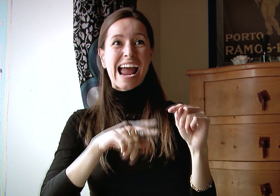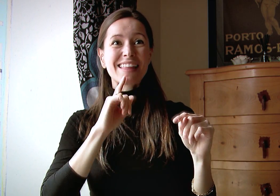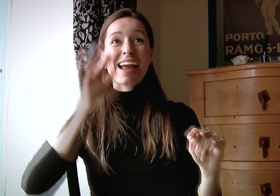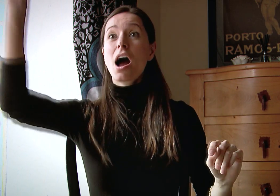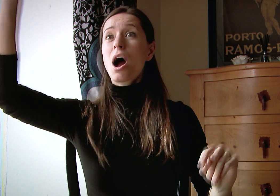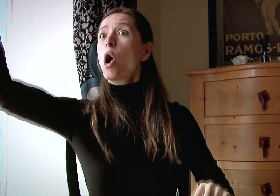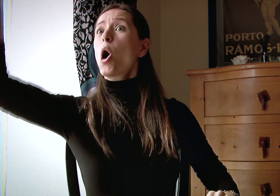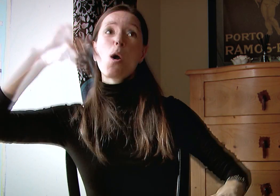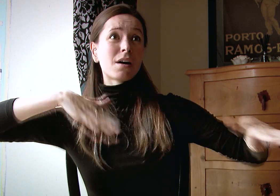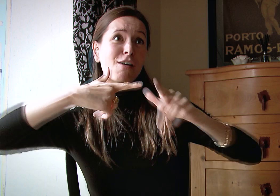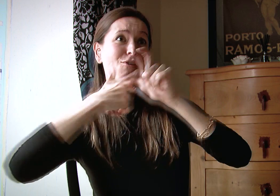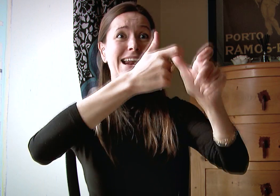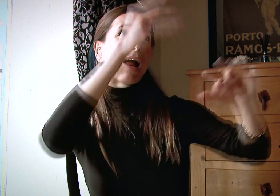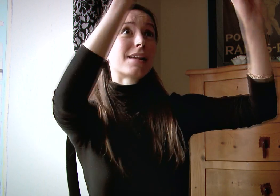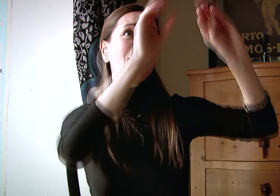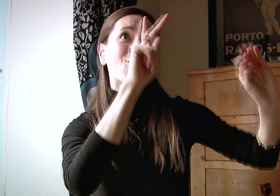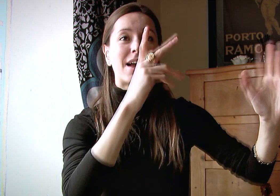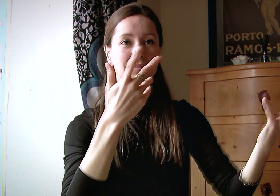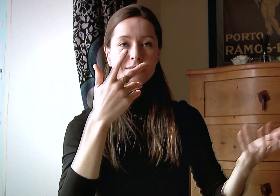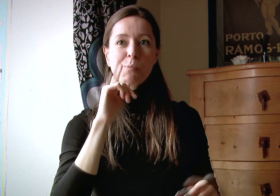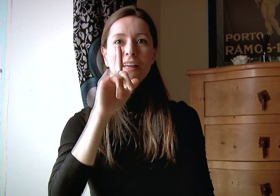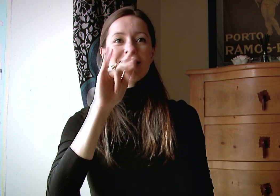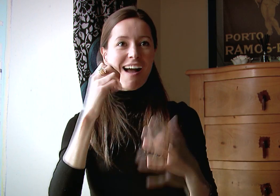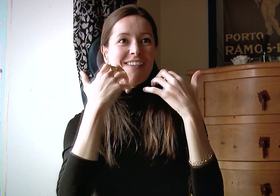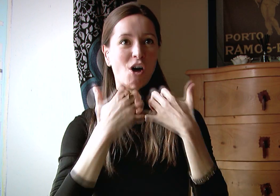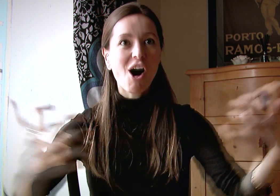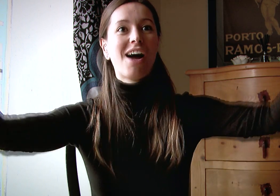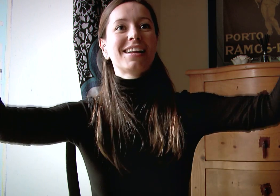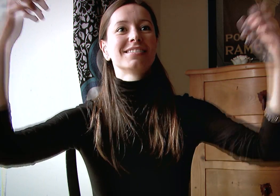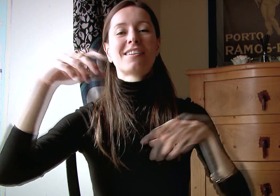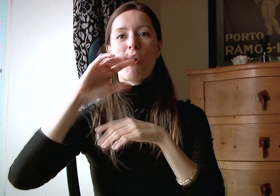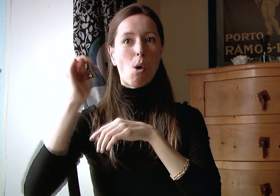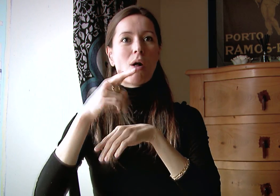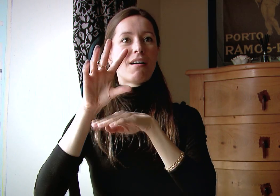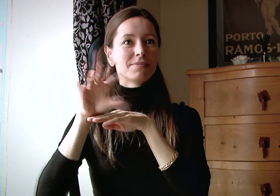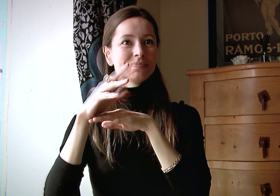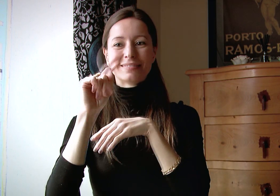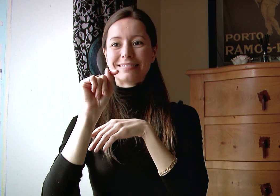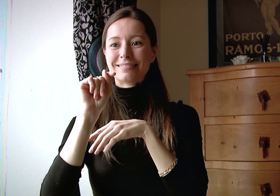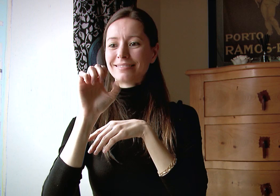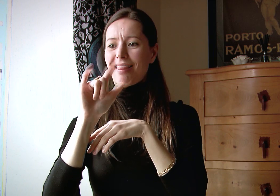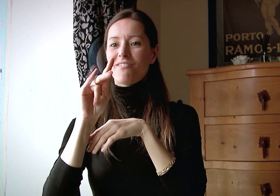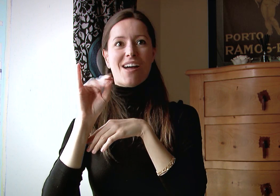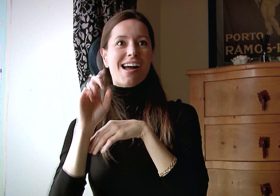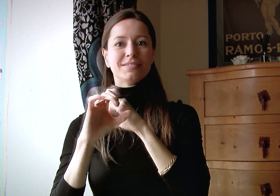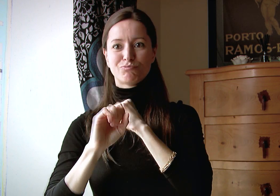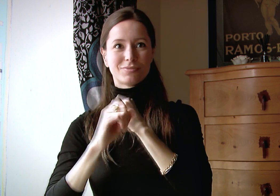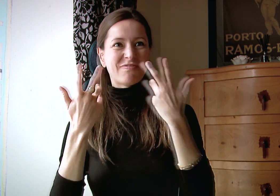just stop in the middle of it, run up, and do some touch up. There was a live audience and it was a televised event so you